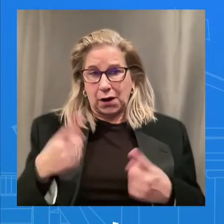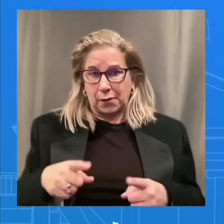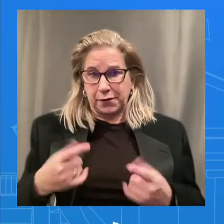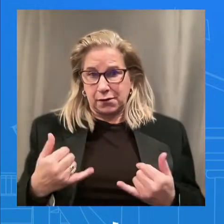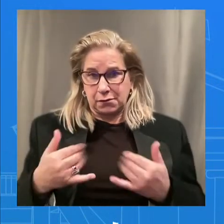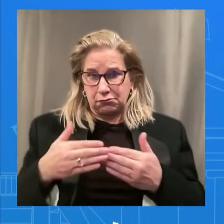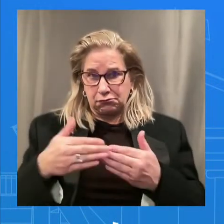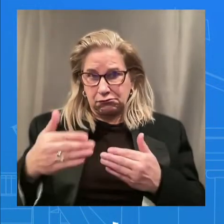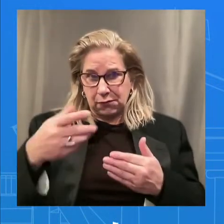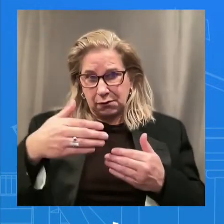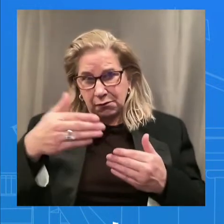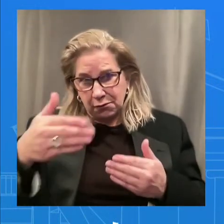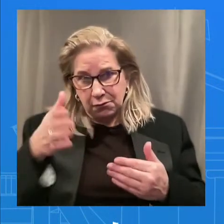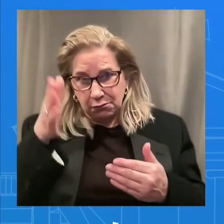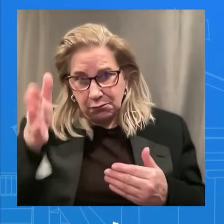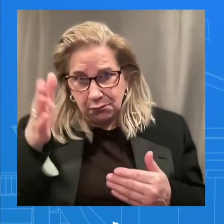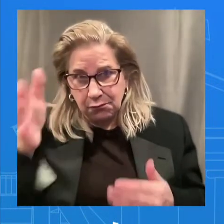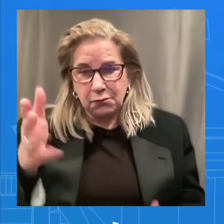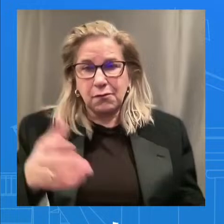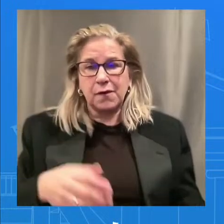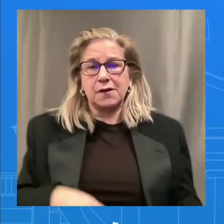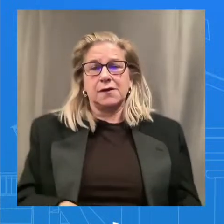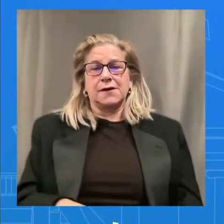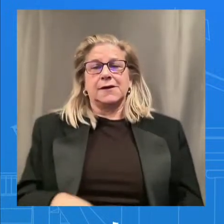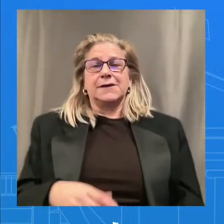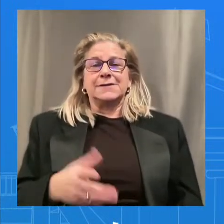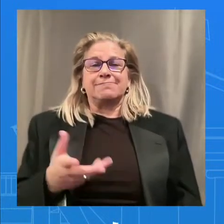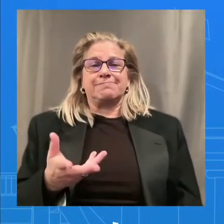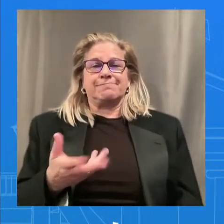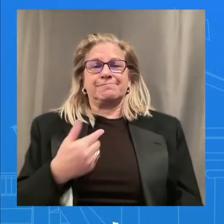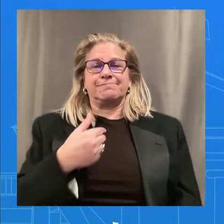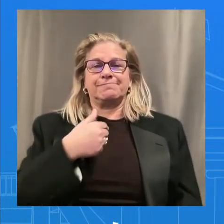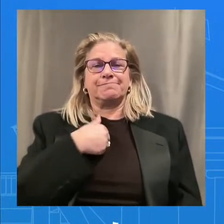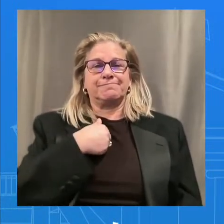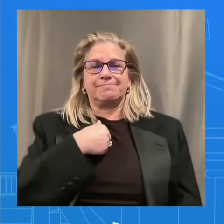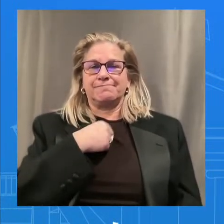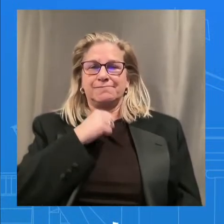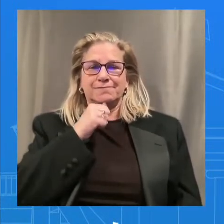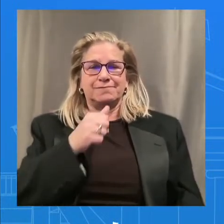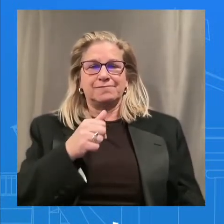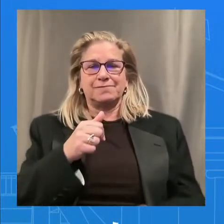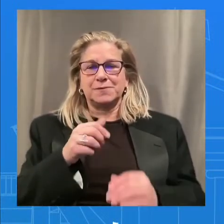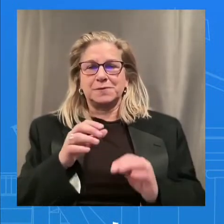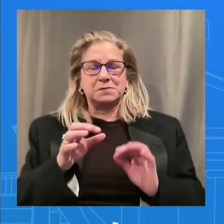into these hypotheticals and potentials of -- of policies and what’s going to happen moving forward.